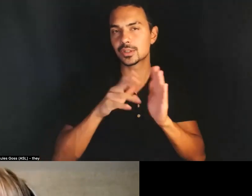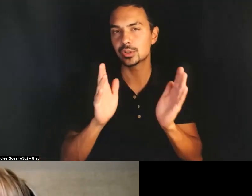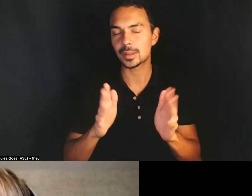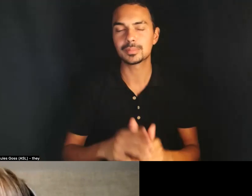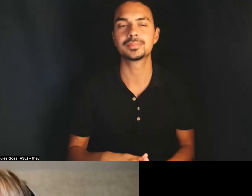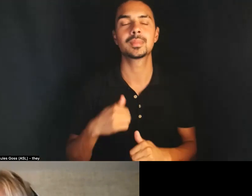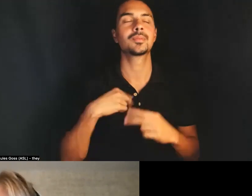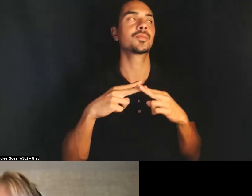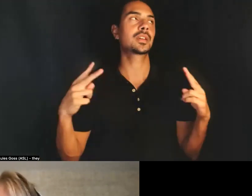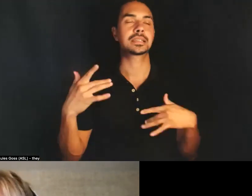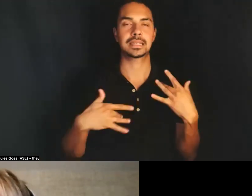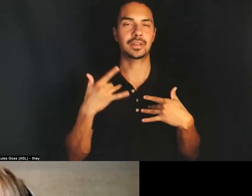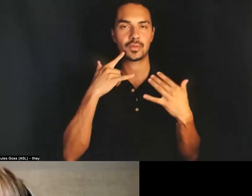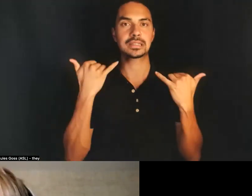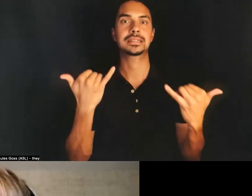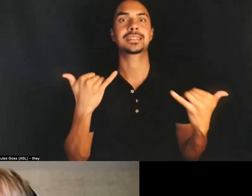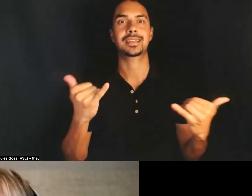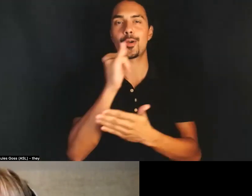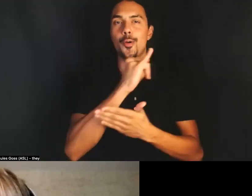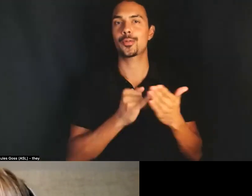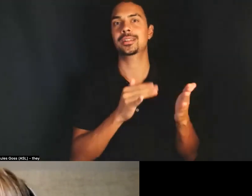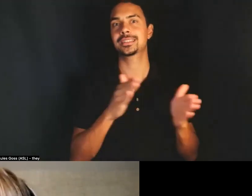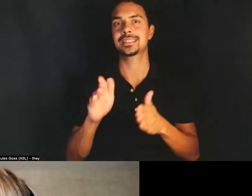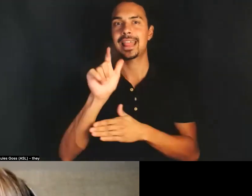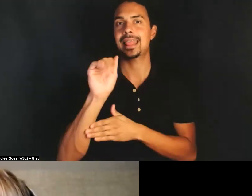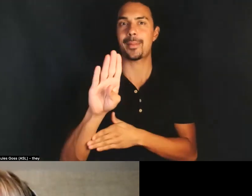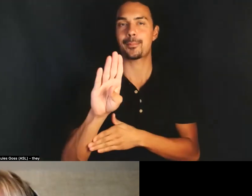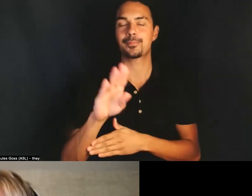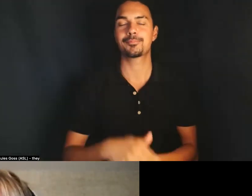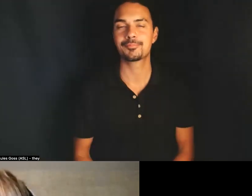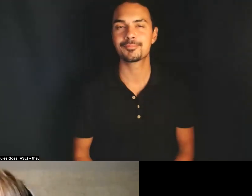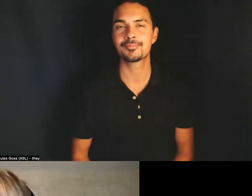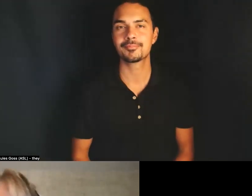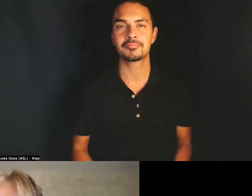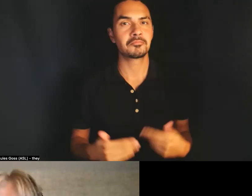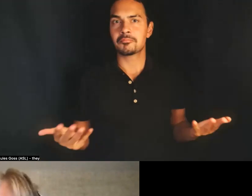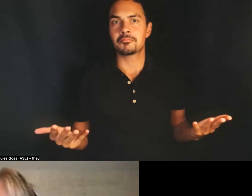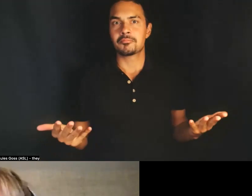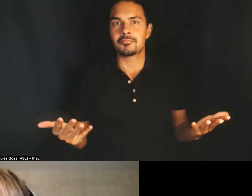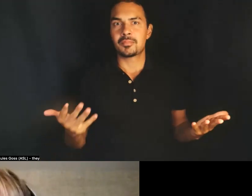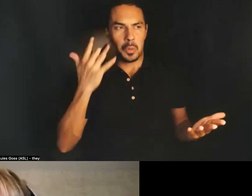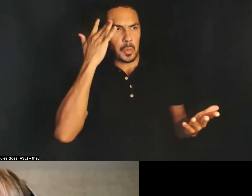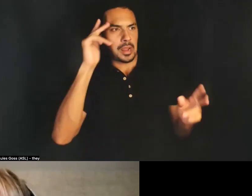I encourage you to introduce yourselves, some of you have done so already, by placing your names, pronouns and